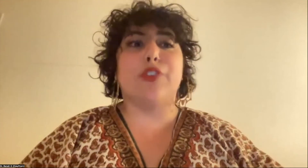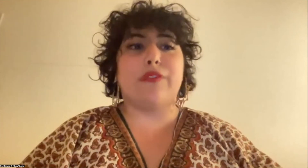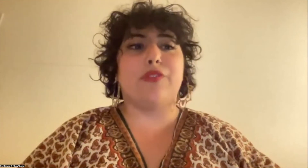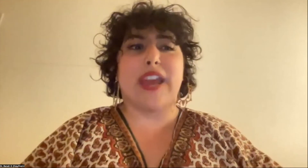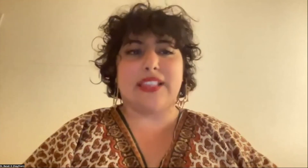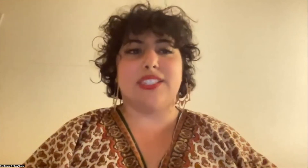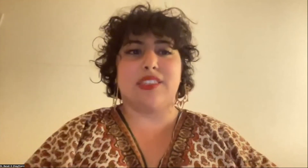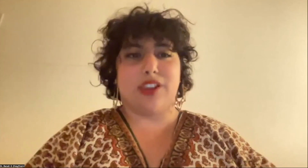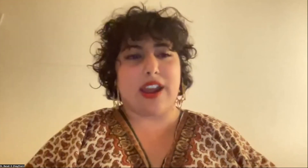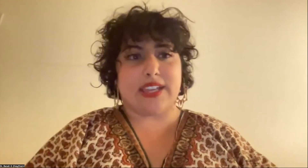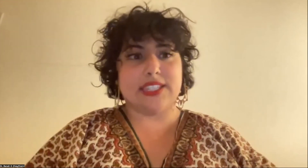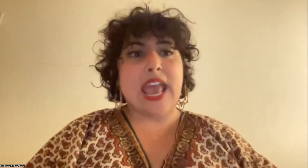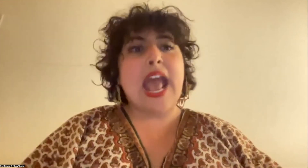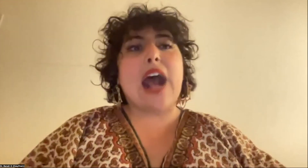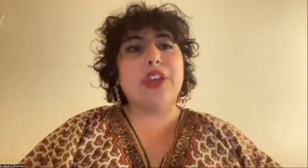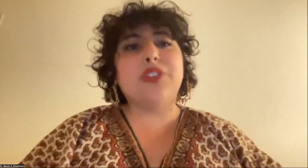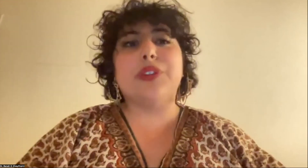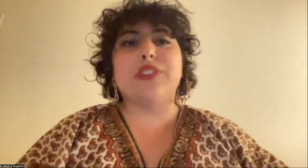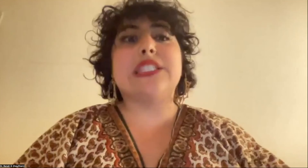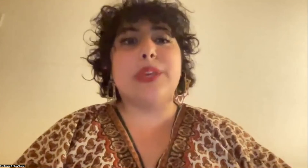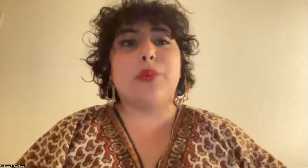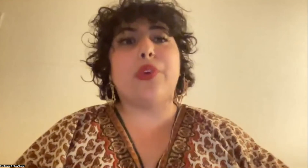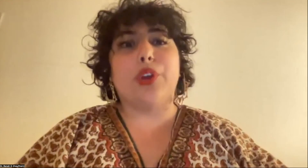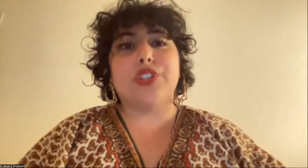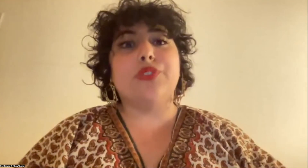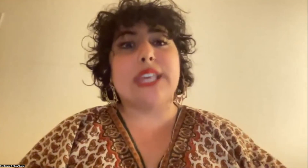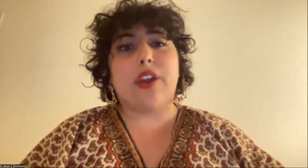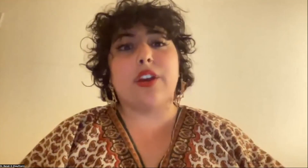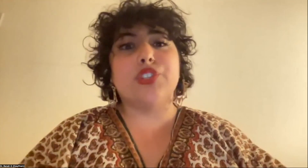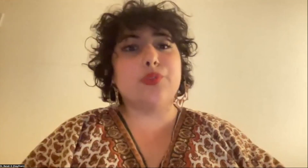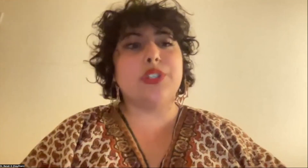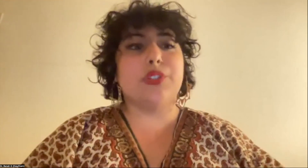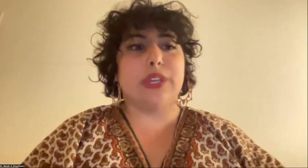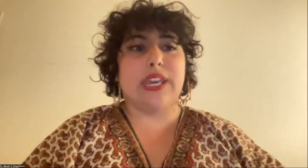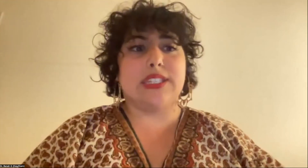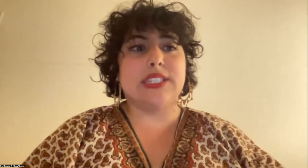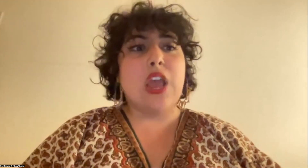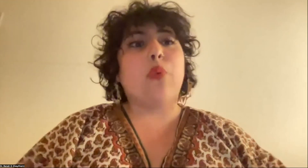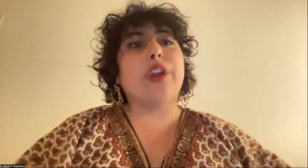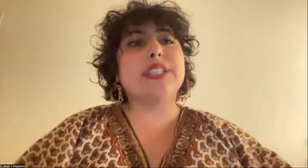forever violence. How can you even speak when the words you say are consumed into a gaze? Where does